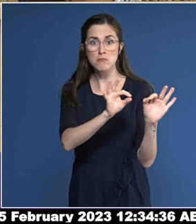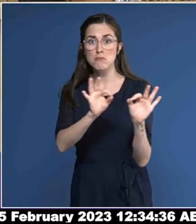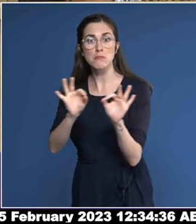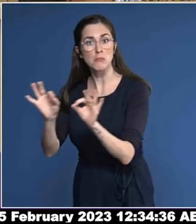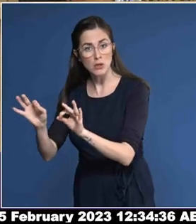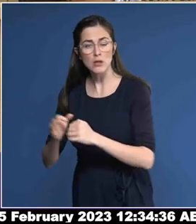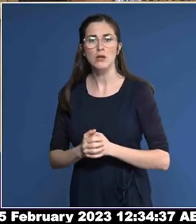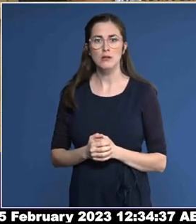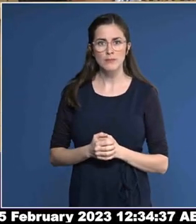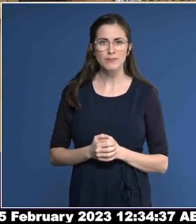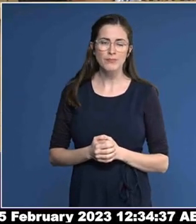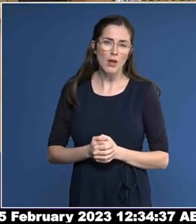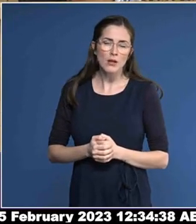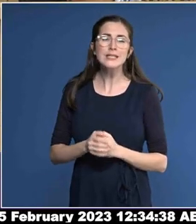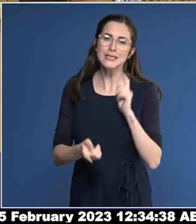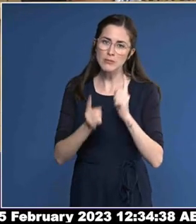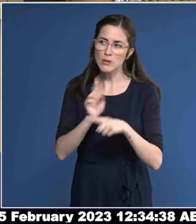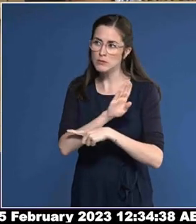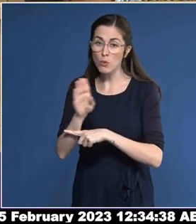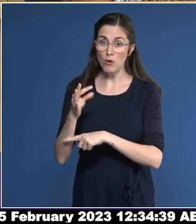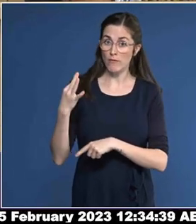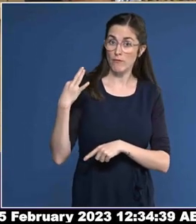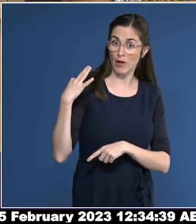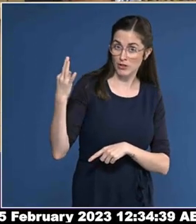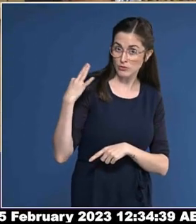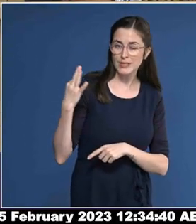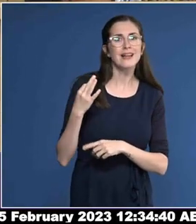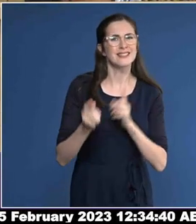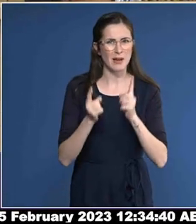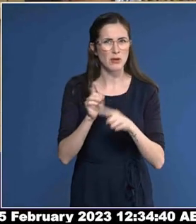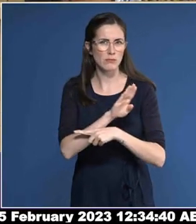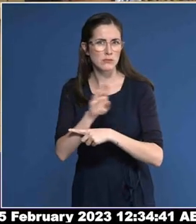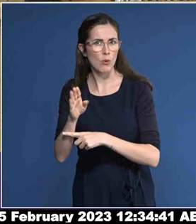capacity and sometimes they may be remunerated, to what extent do you all think